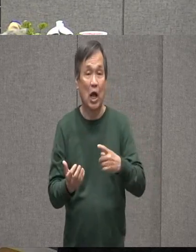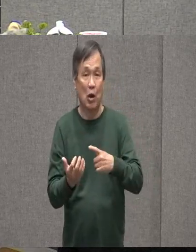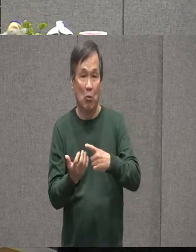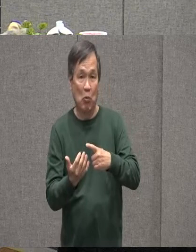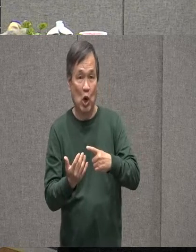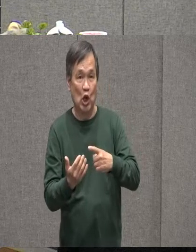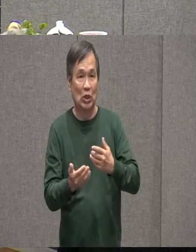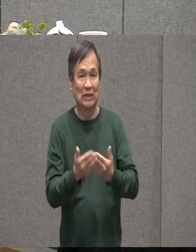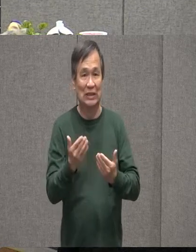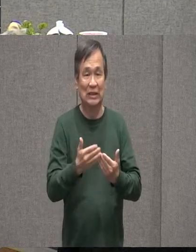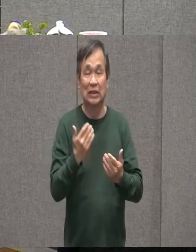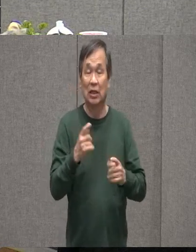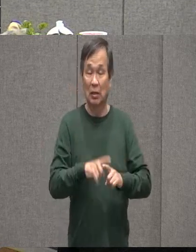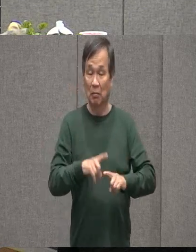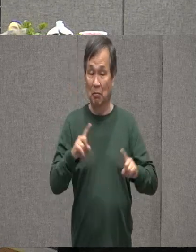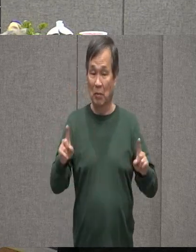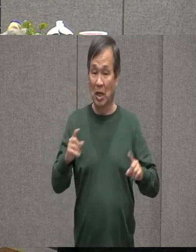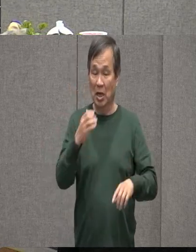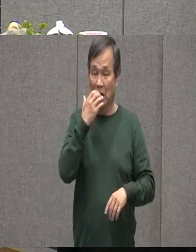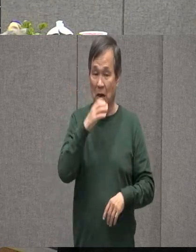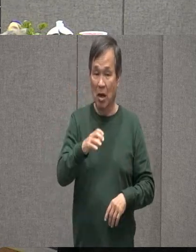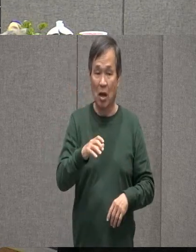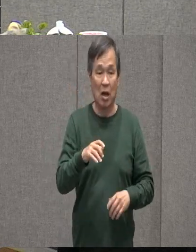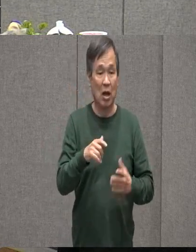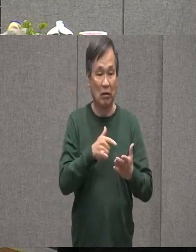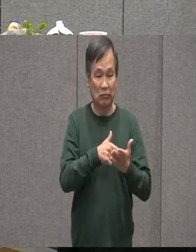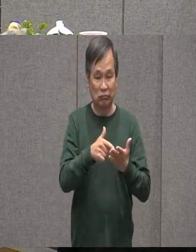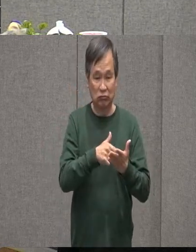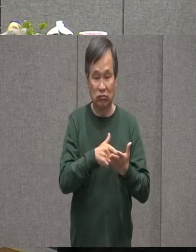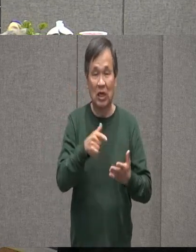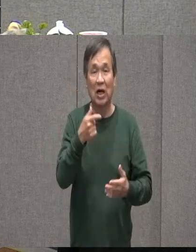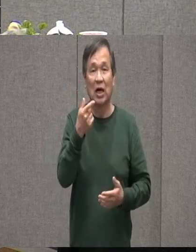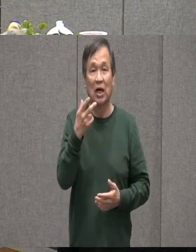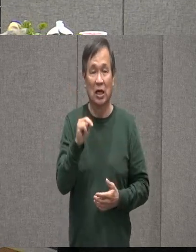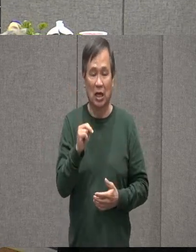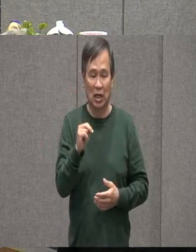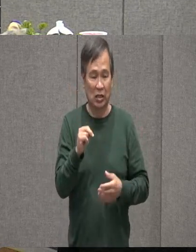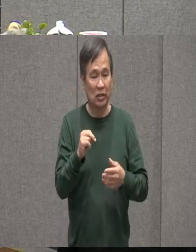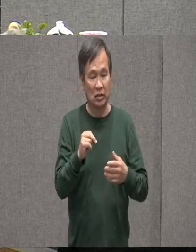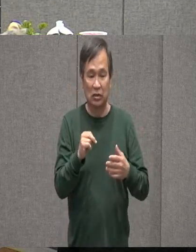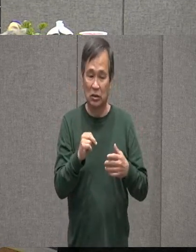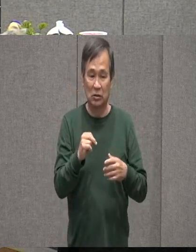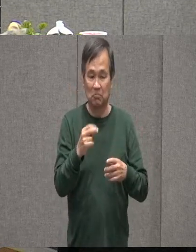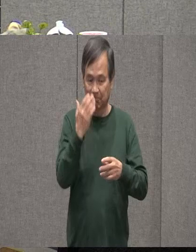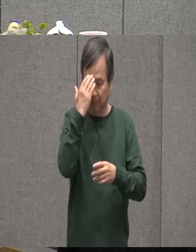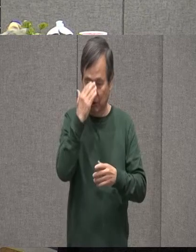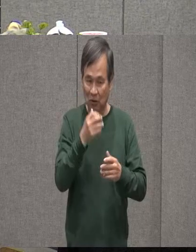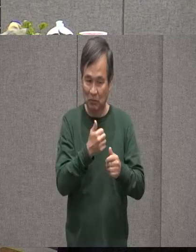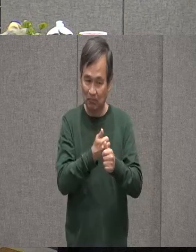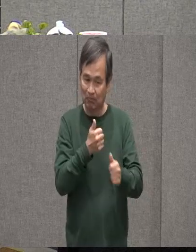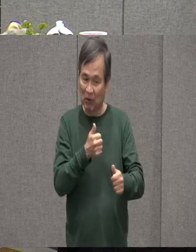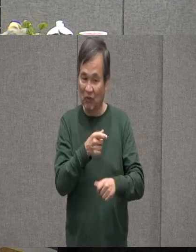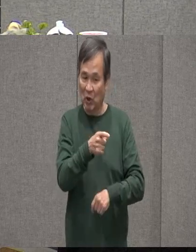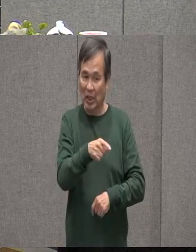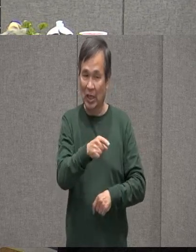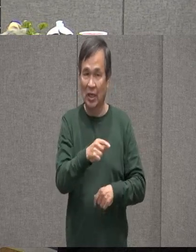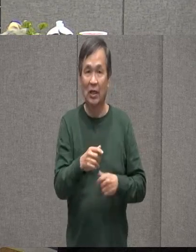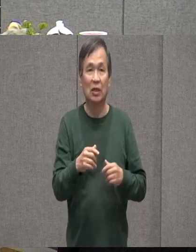If you're just using the hot glue gun and you're staying away from this area, you're pretty good. Sometimes the hot glue gun makes stings